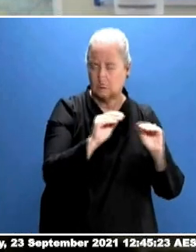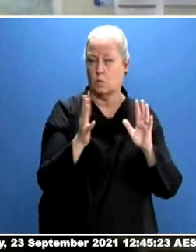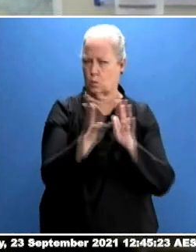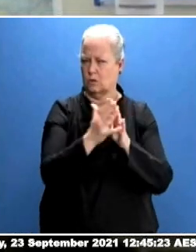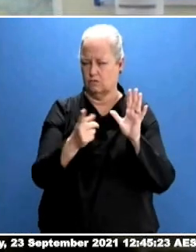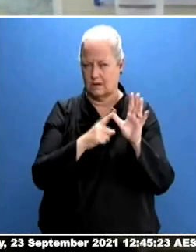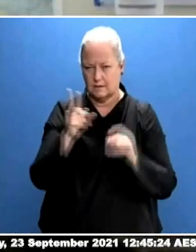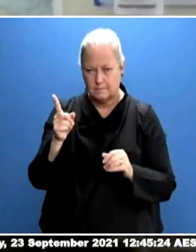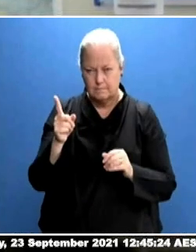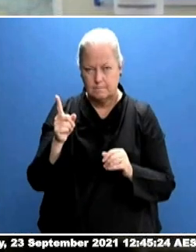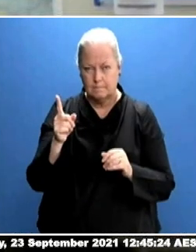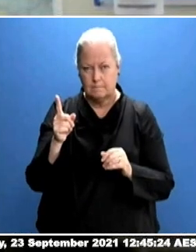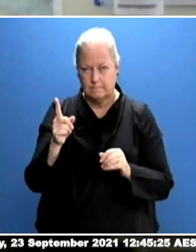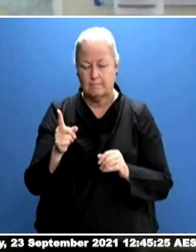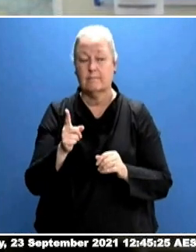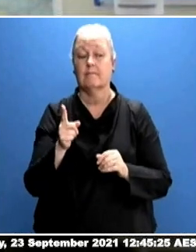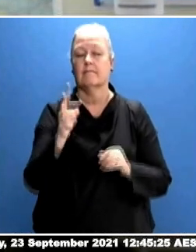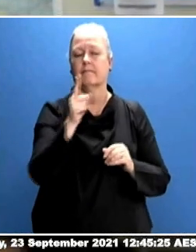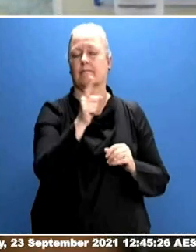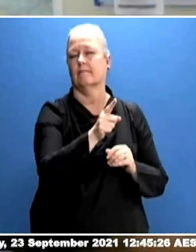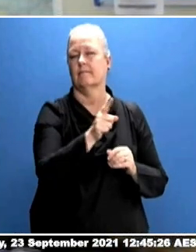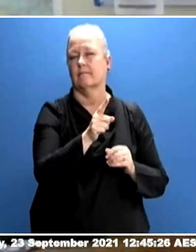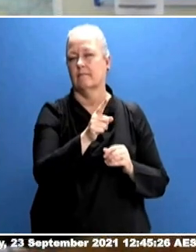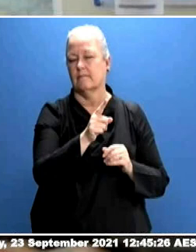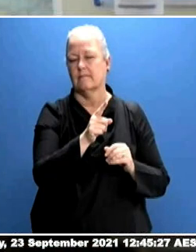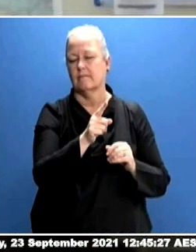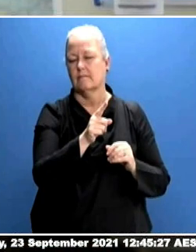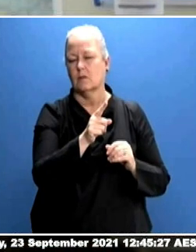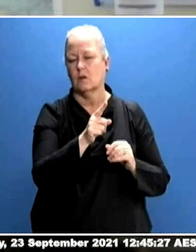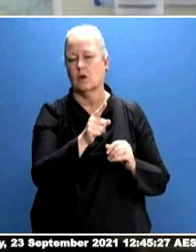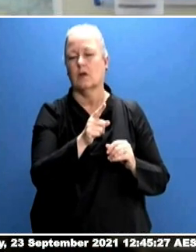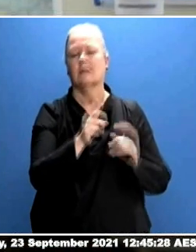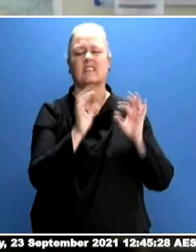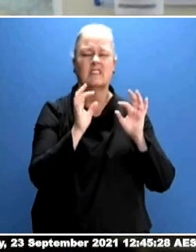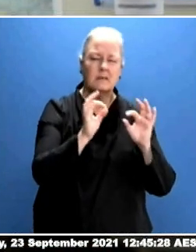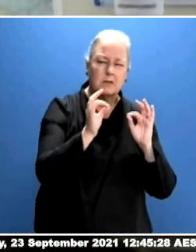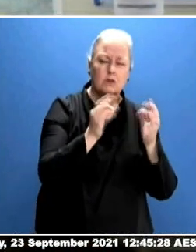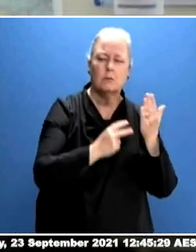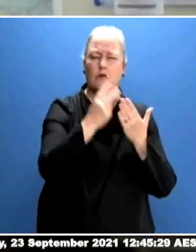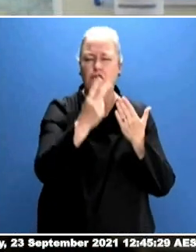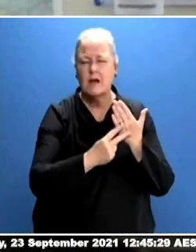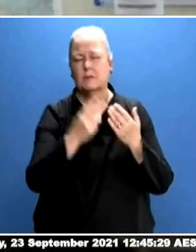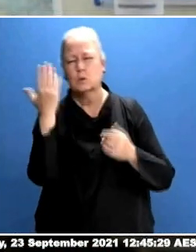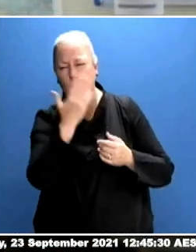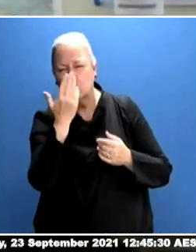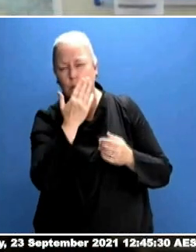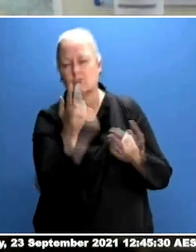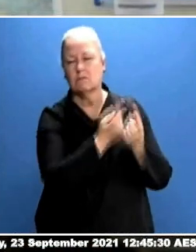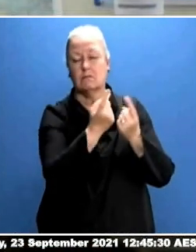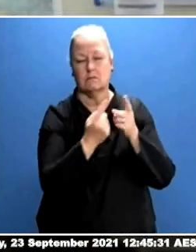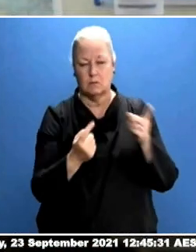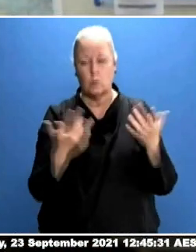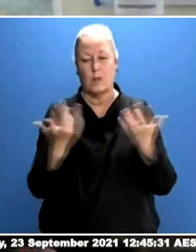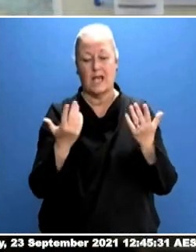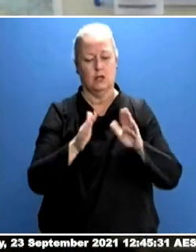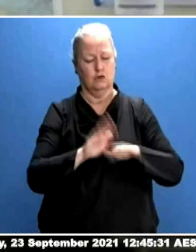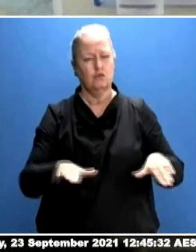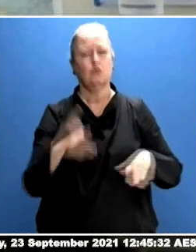non-mainstream classes or programs that often disengaged children end up in.